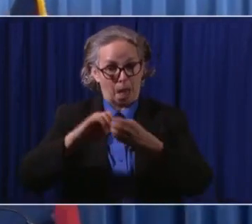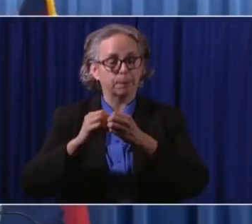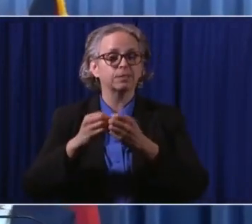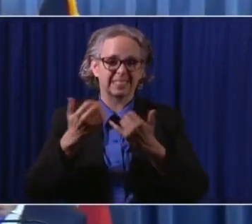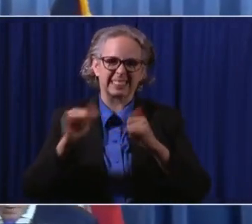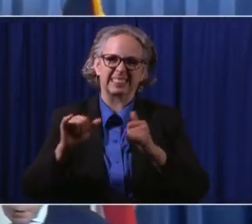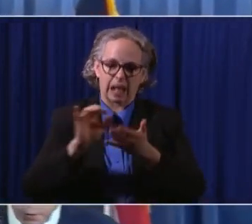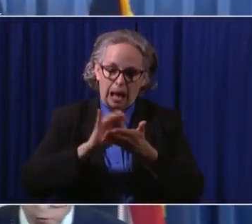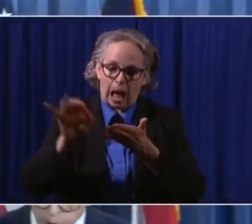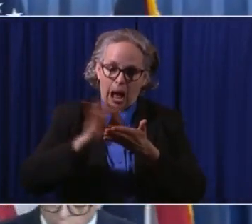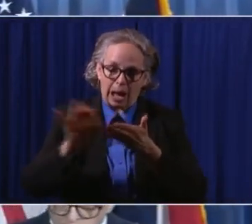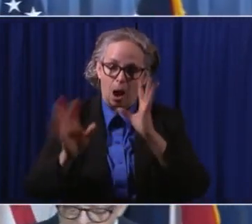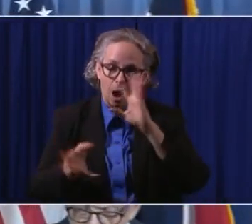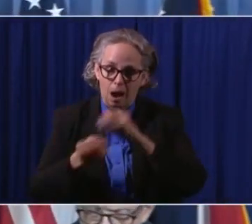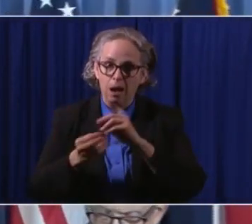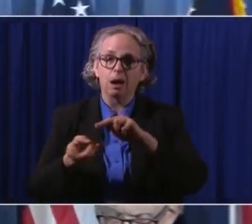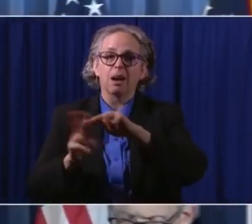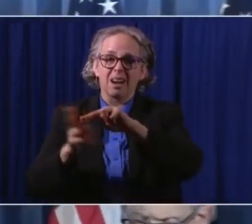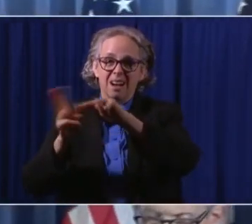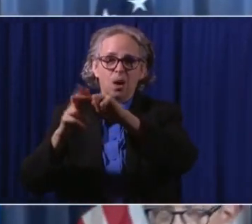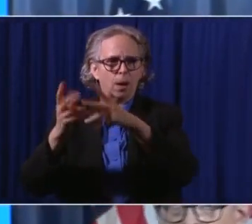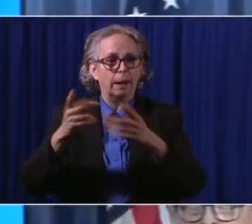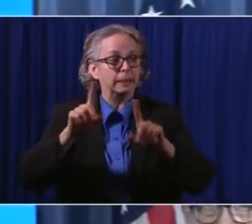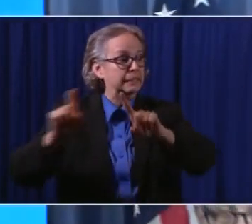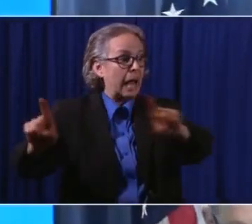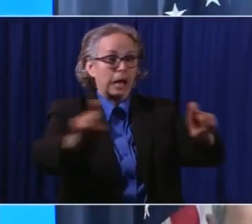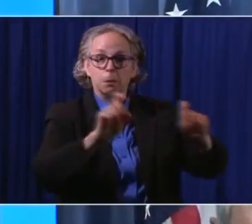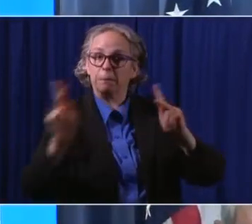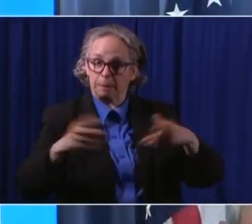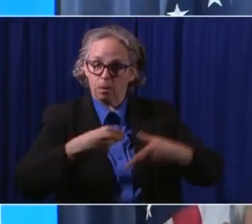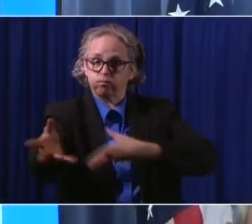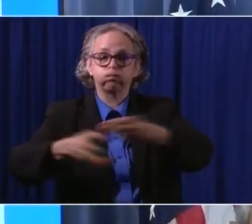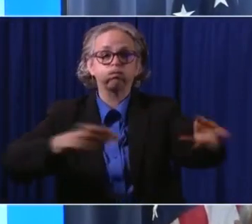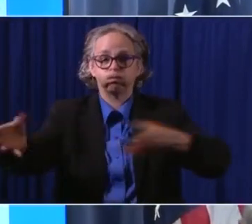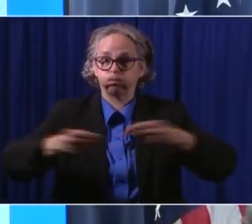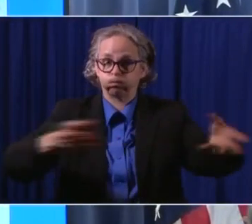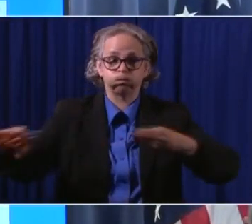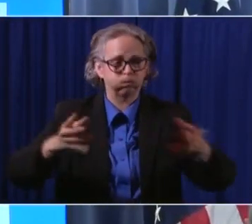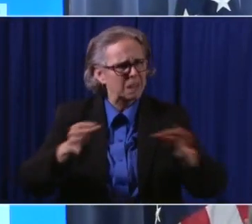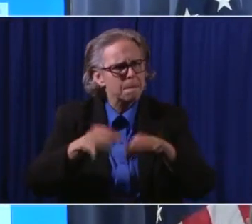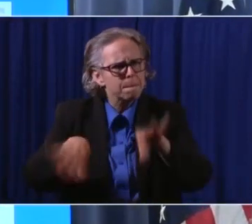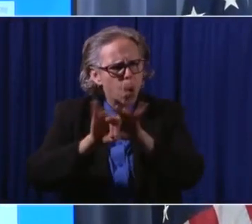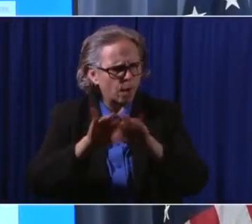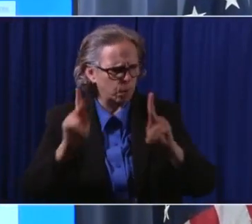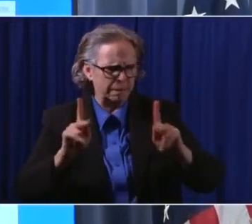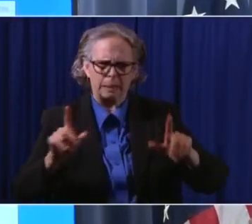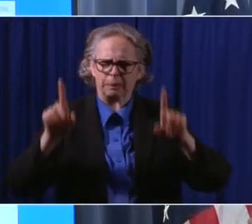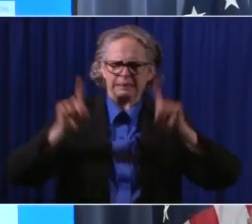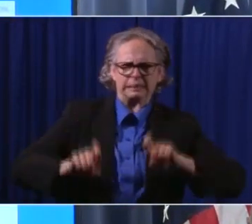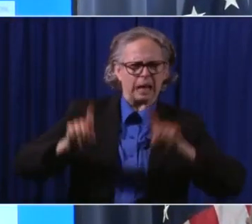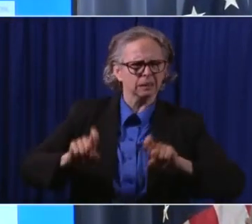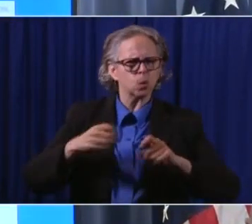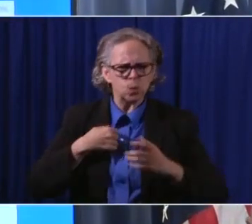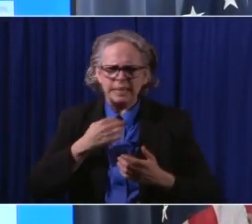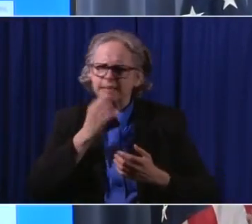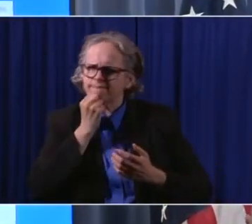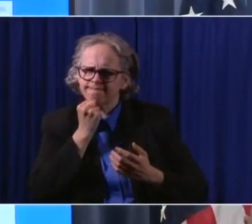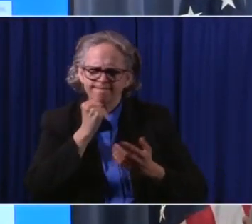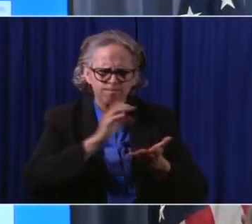LET'S TURN TO THE NEXT SLIDE WHICH IS THE TESTING AND POSITIVITY SLIDE. WE CONTINUE TO INCREASE OUR TESTING CAPACITY IN OHIO DURING THE LAST FEW WEEKS. WE KNOW THAT TESTING IS AN